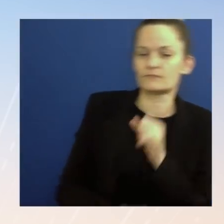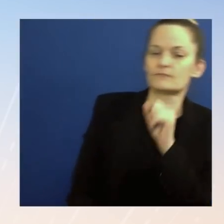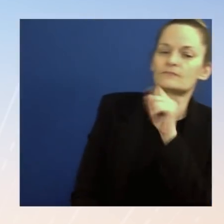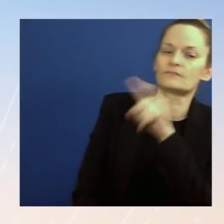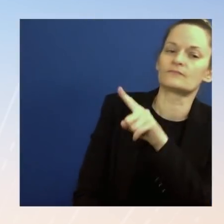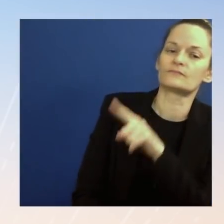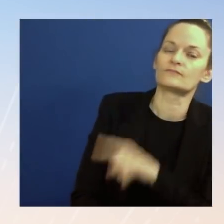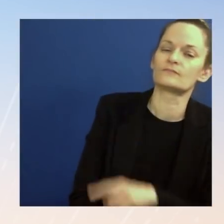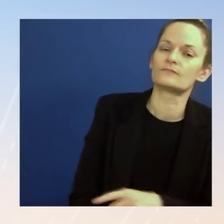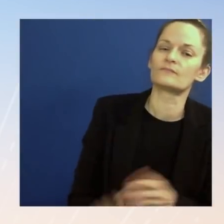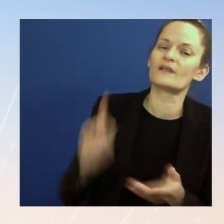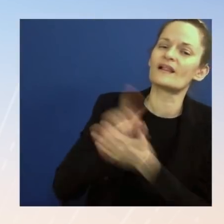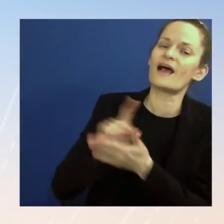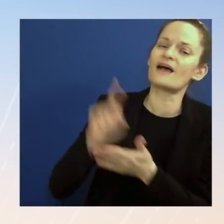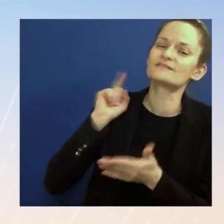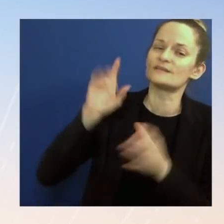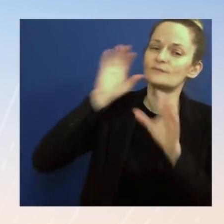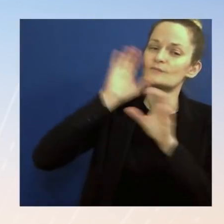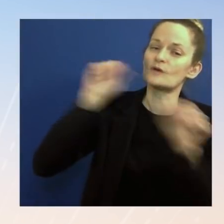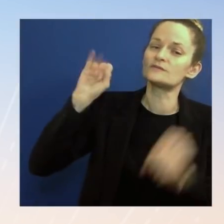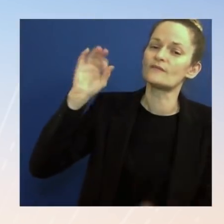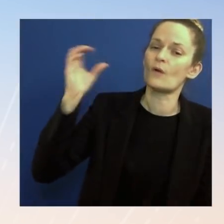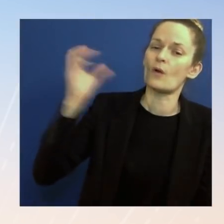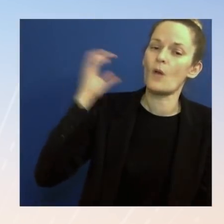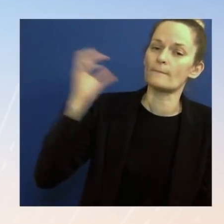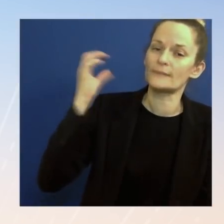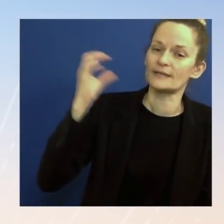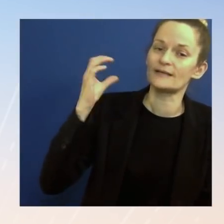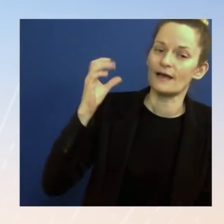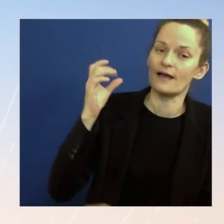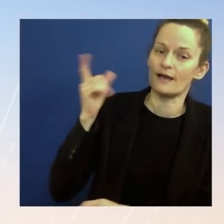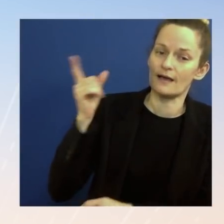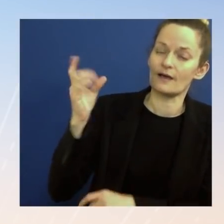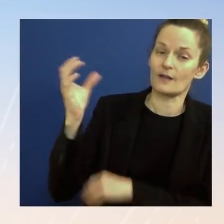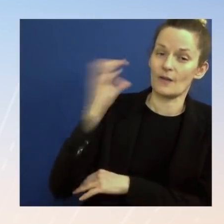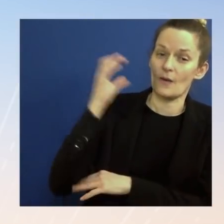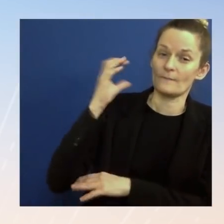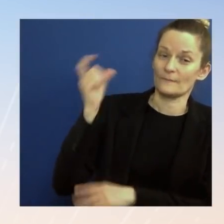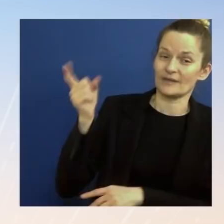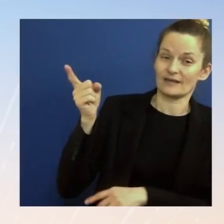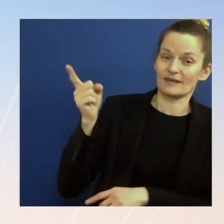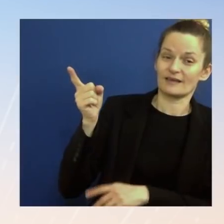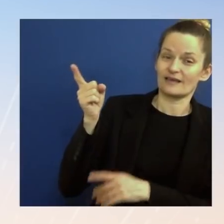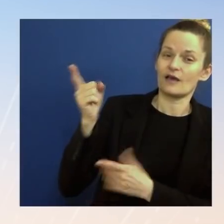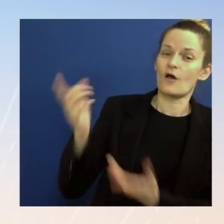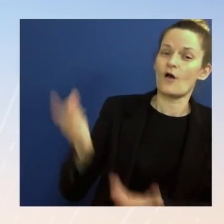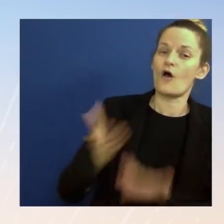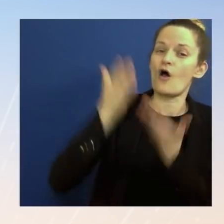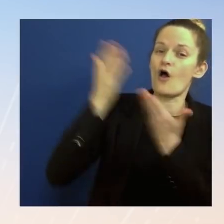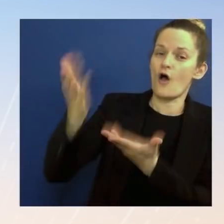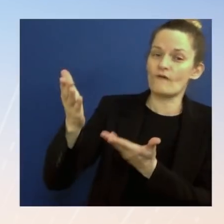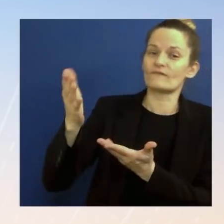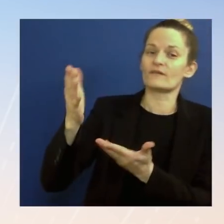the possibility of supplying more Colombian oil to the U.S. as an alternative to Venezuelan oil.